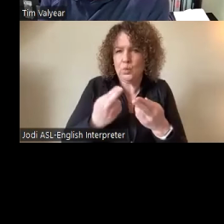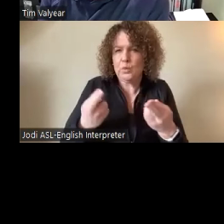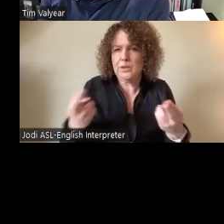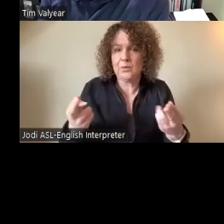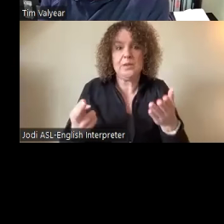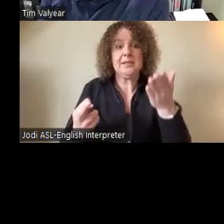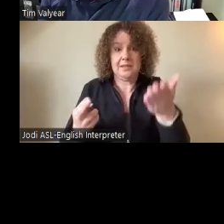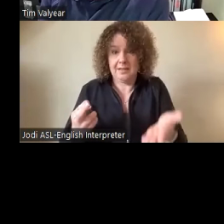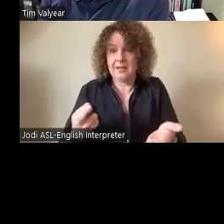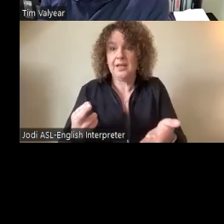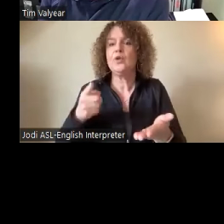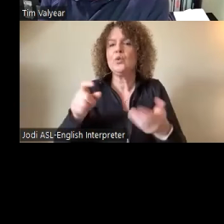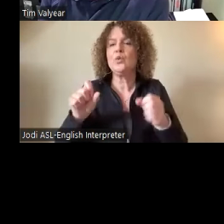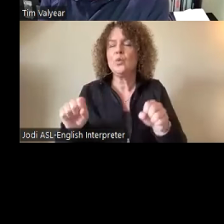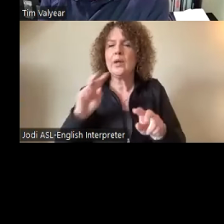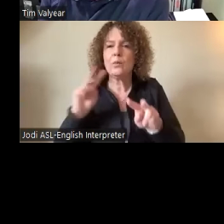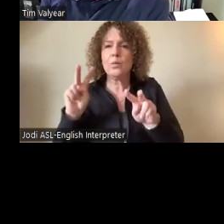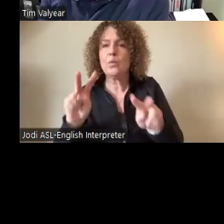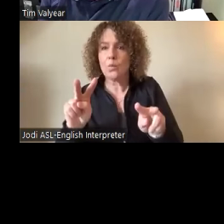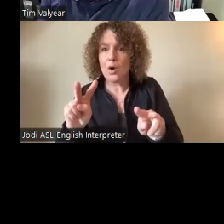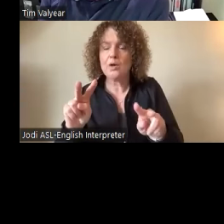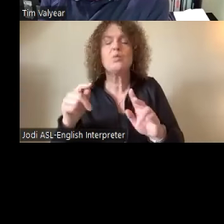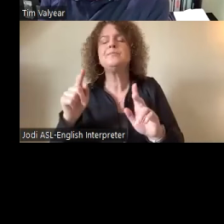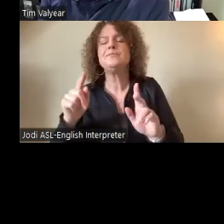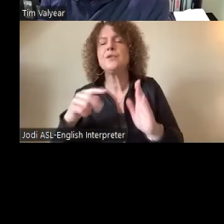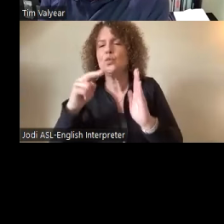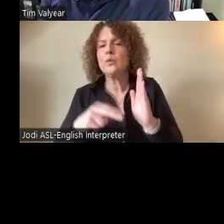there with the links so you can watch them. There's also